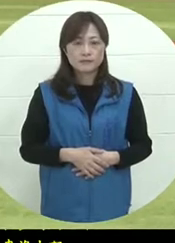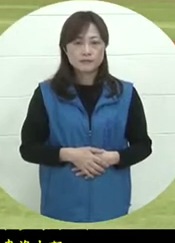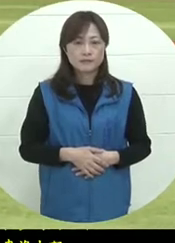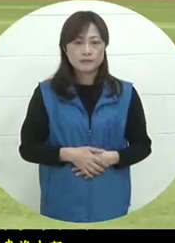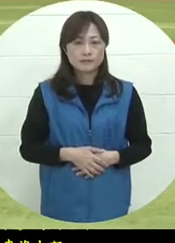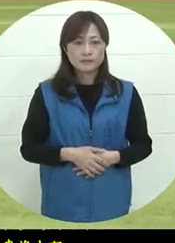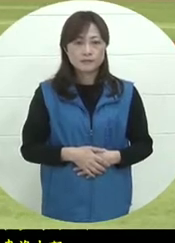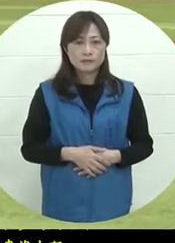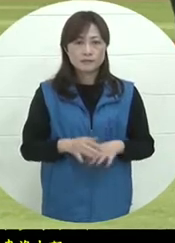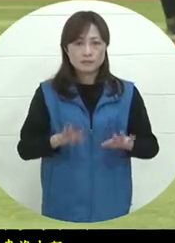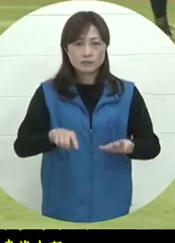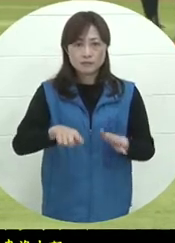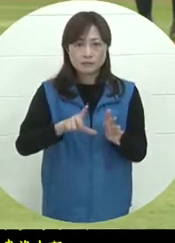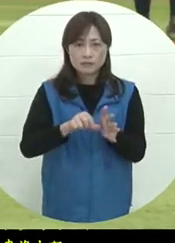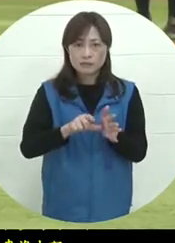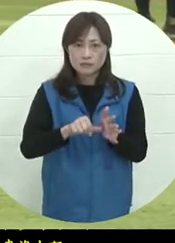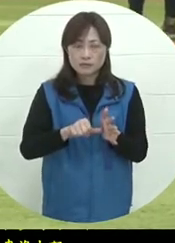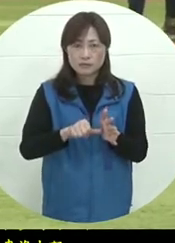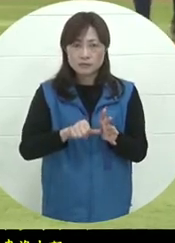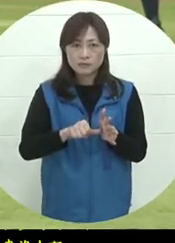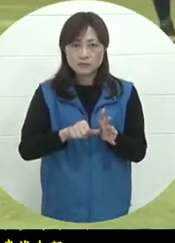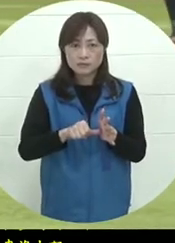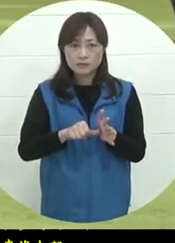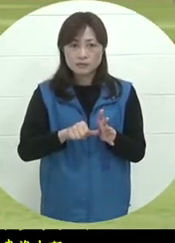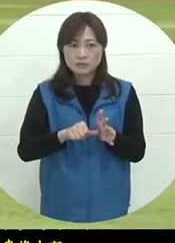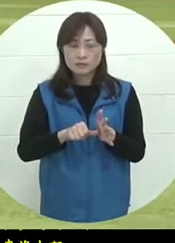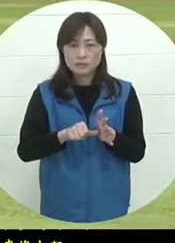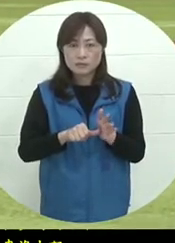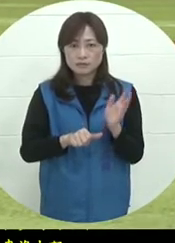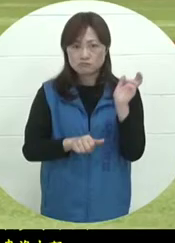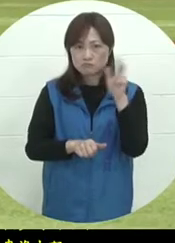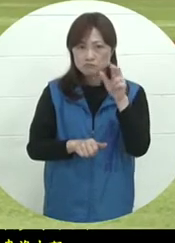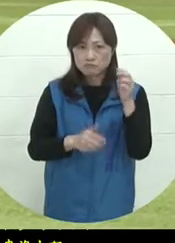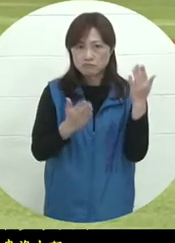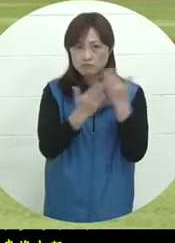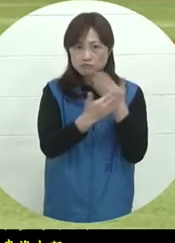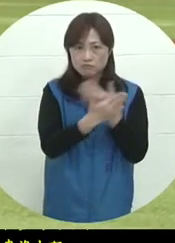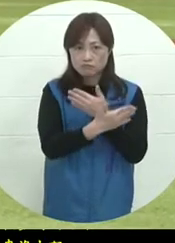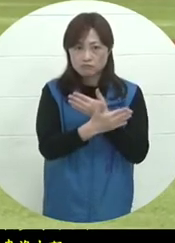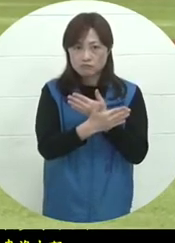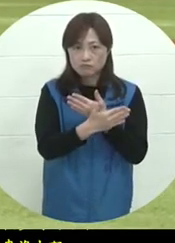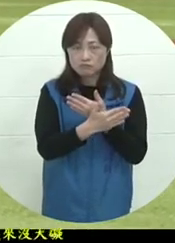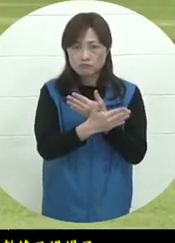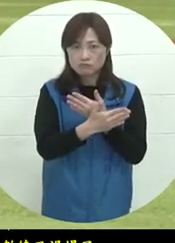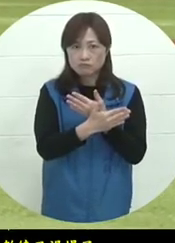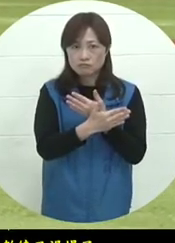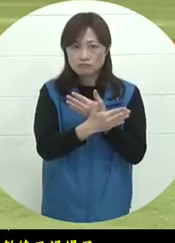Is it a matter of replacing the pitcher at this time ? Because